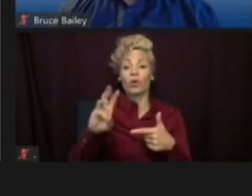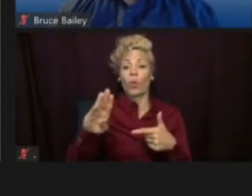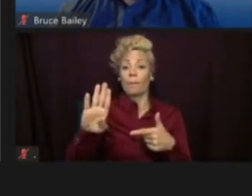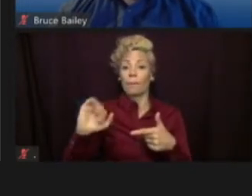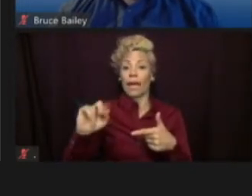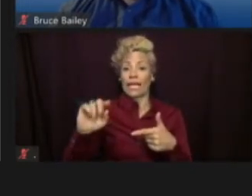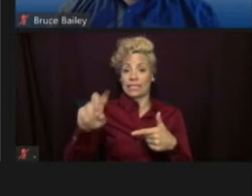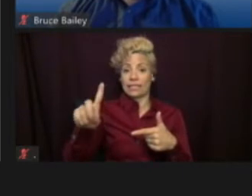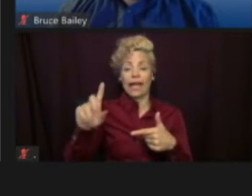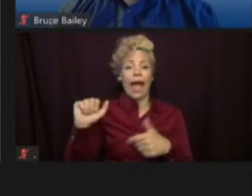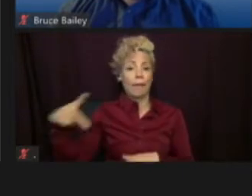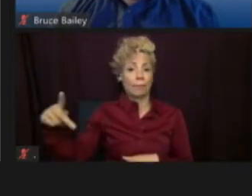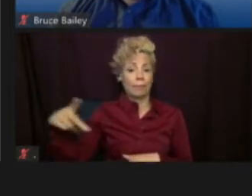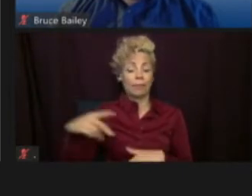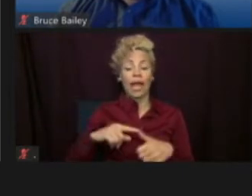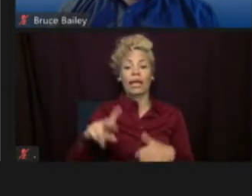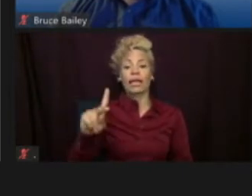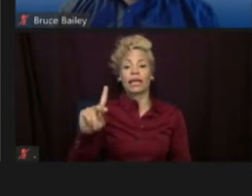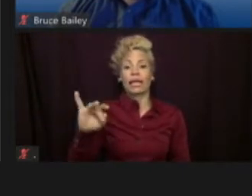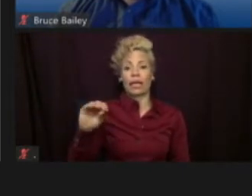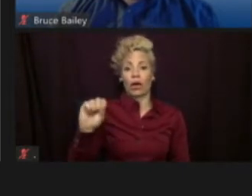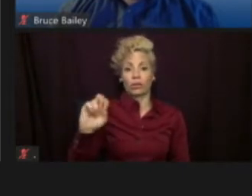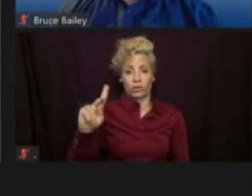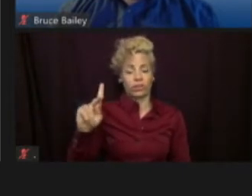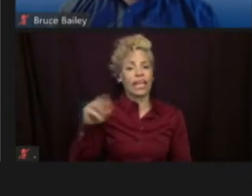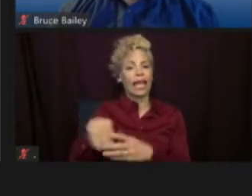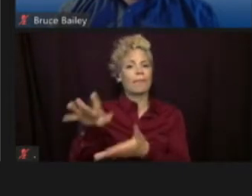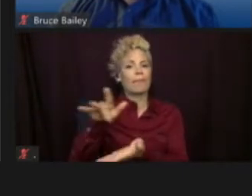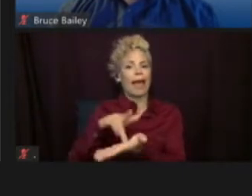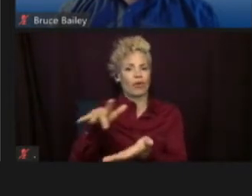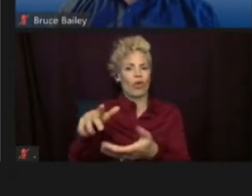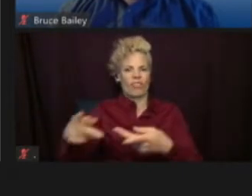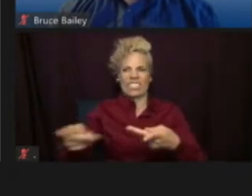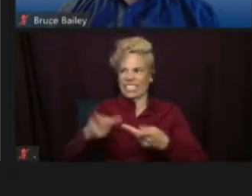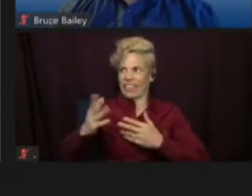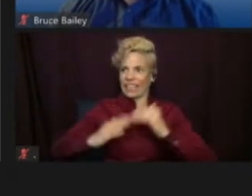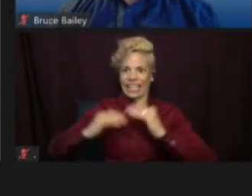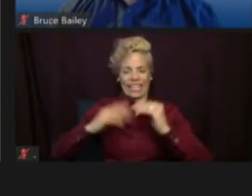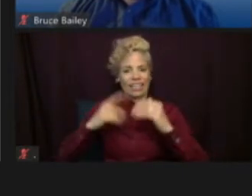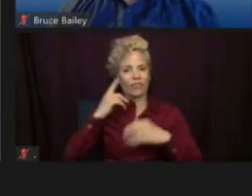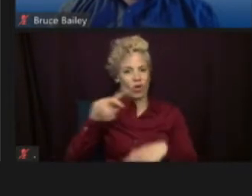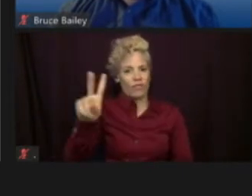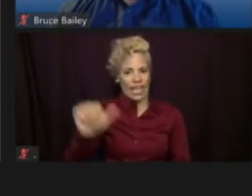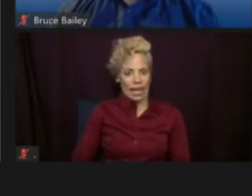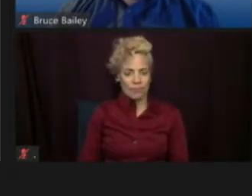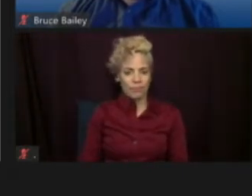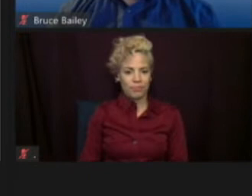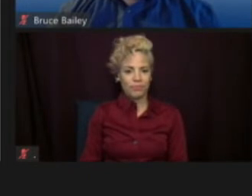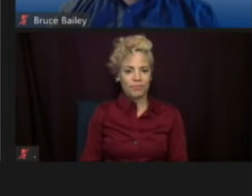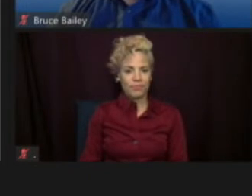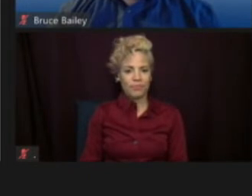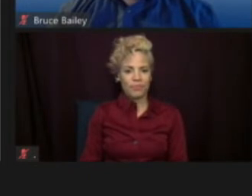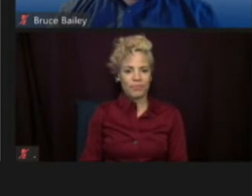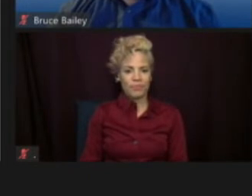and a kiosk at a medical facility of the VA. Now, having spoken to our colleagues